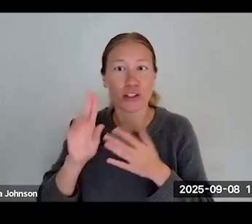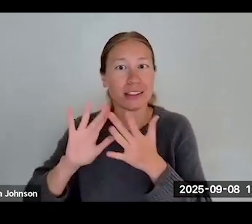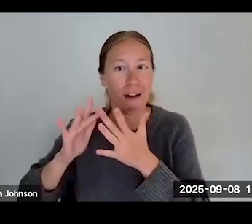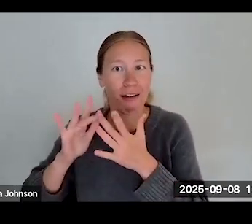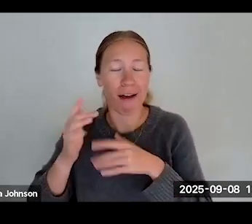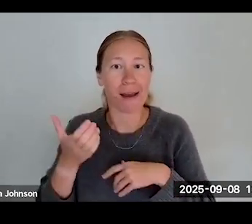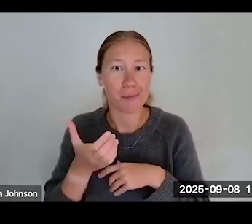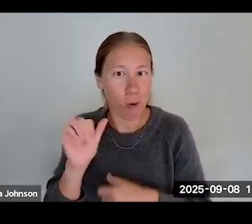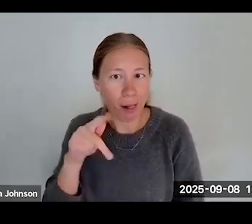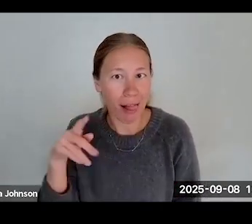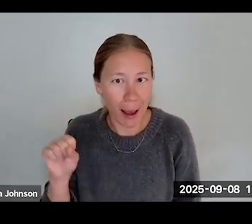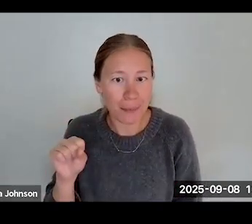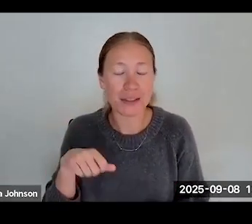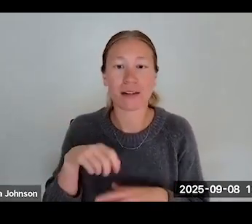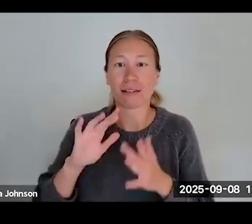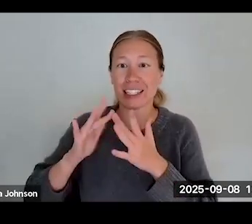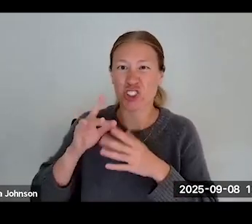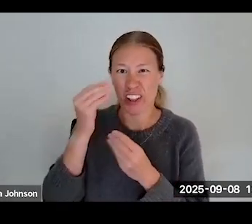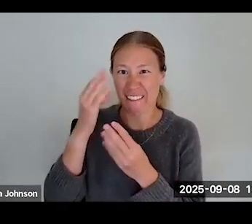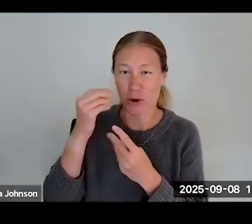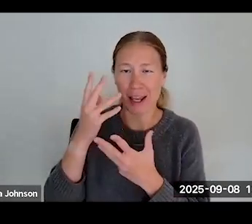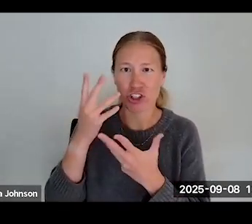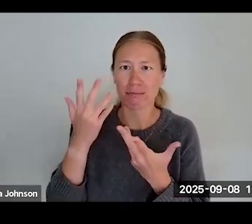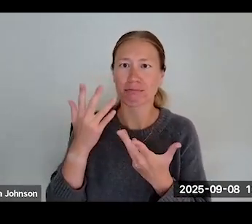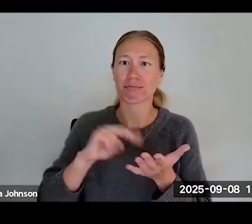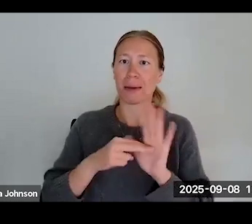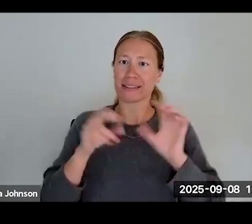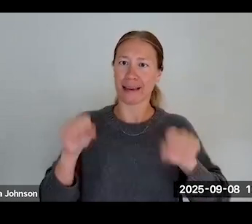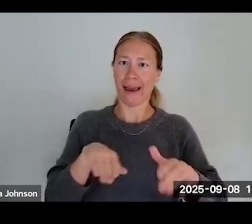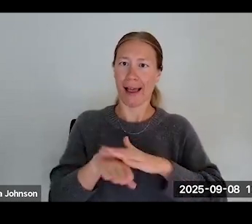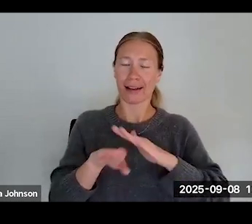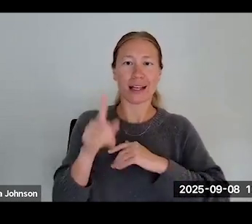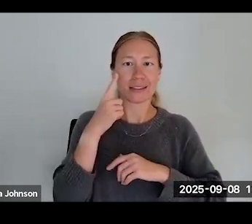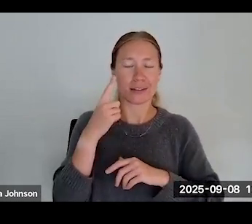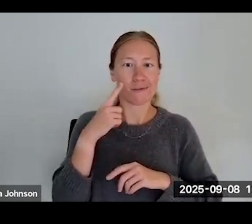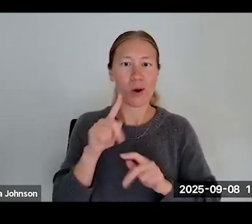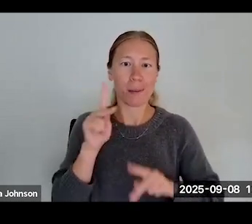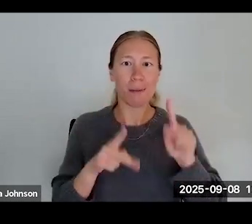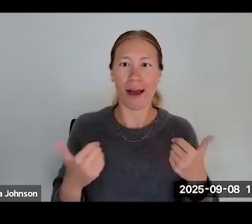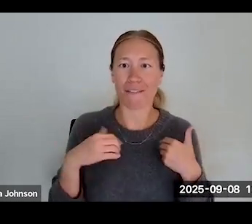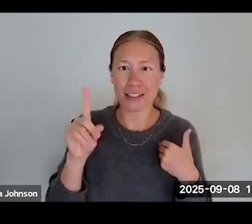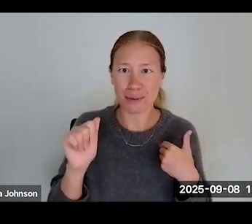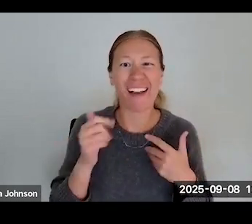mobile apps, and digital information, are accessible to individuals with disabilities and are consistently accessible